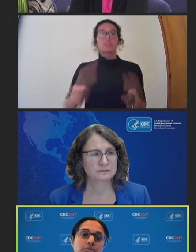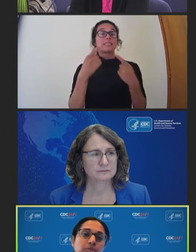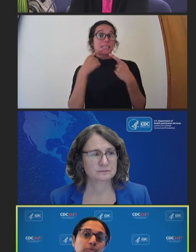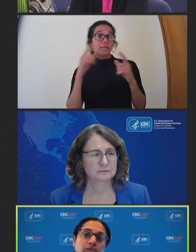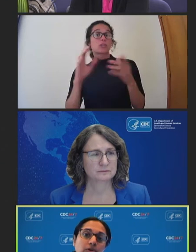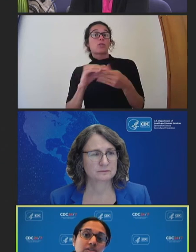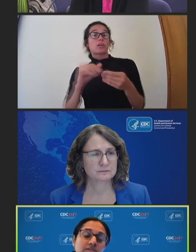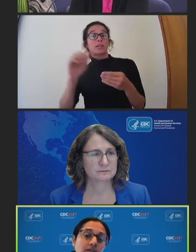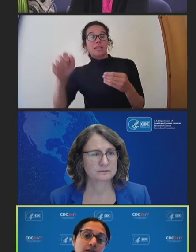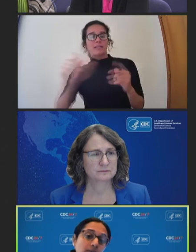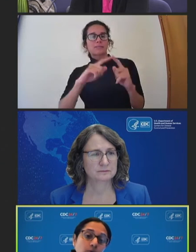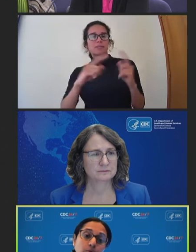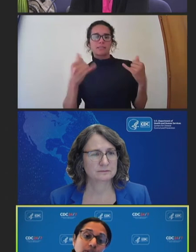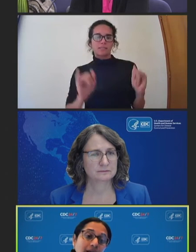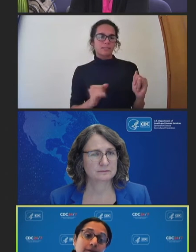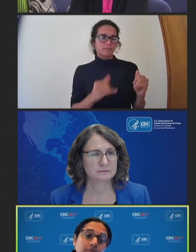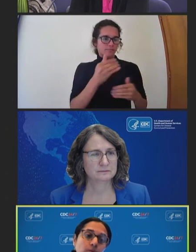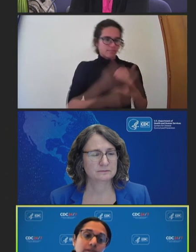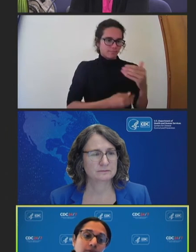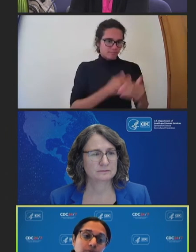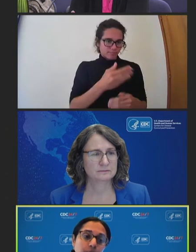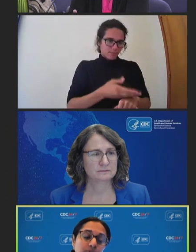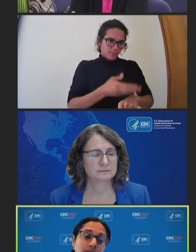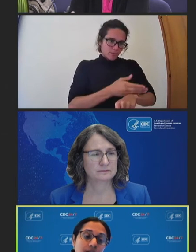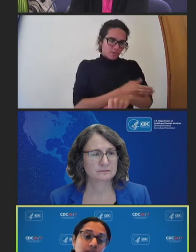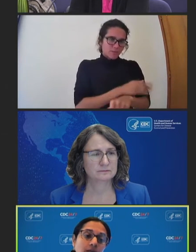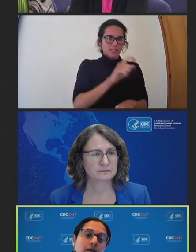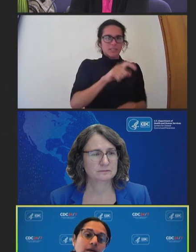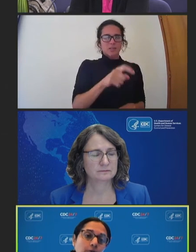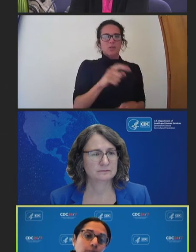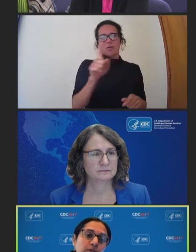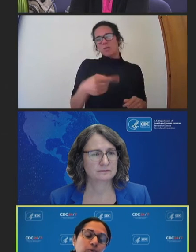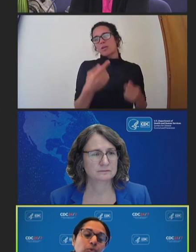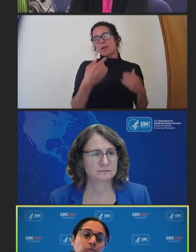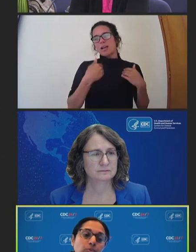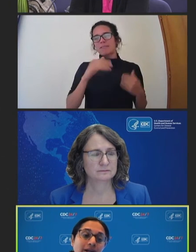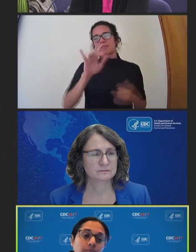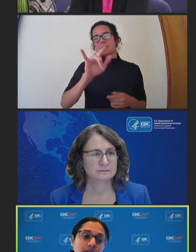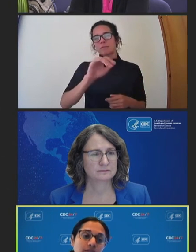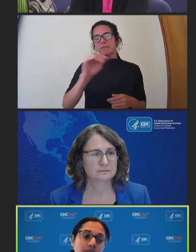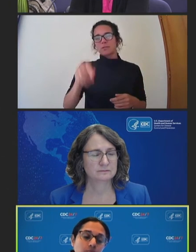as people have already said. We only have 25 percent of the people who are recommended to